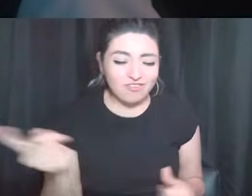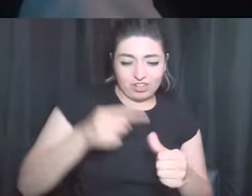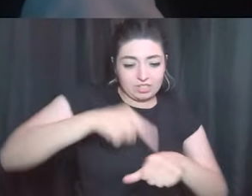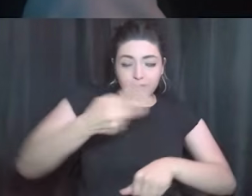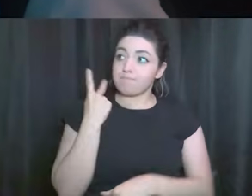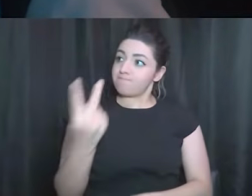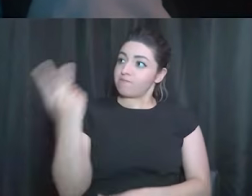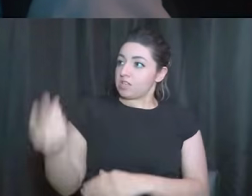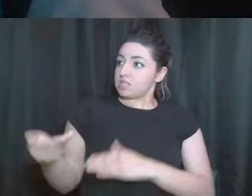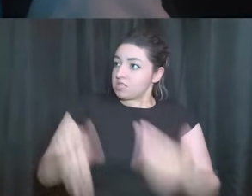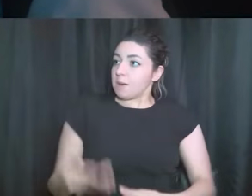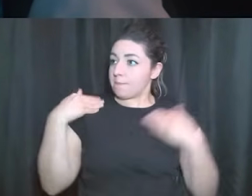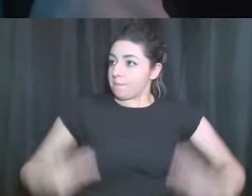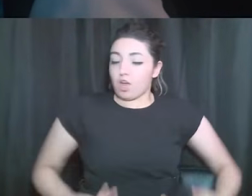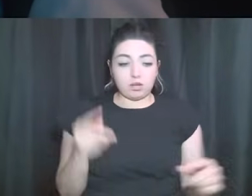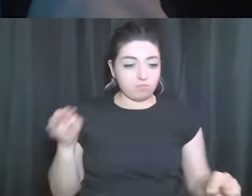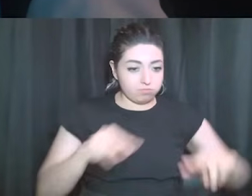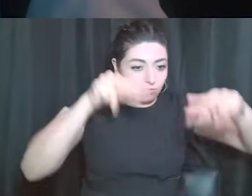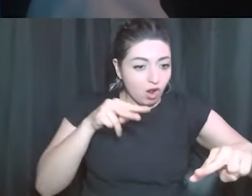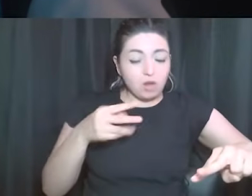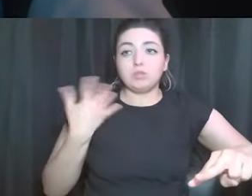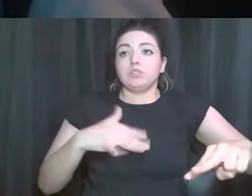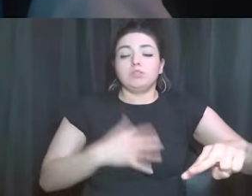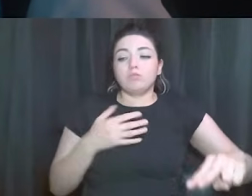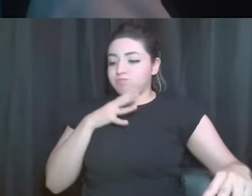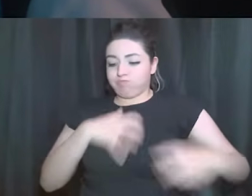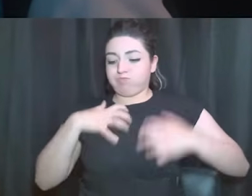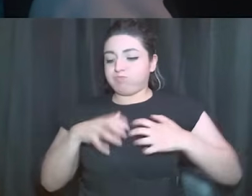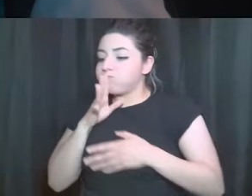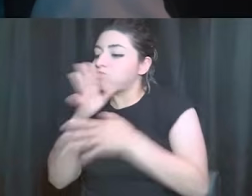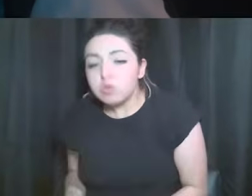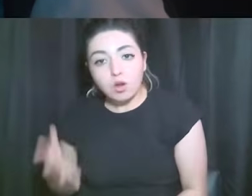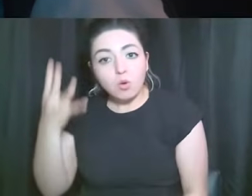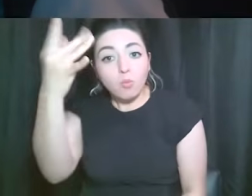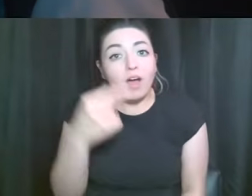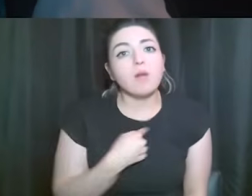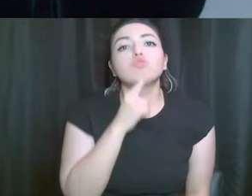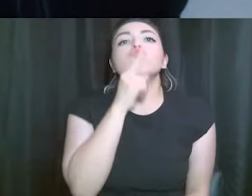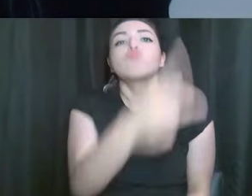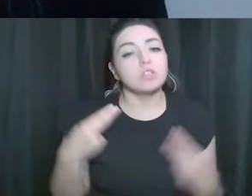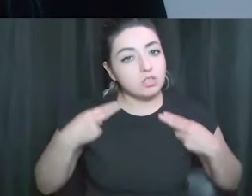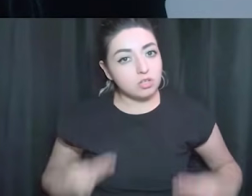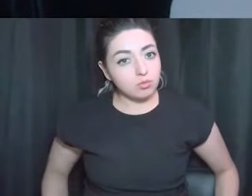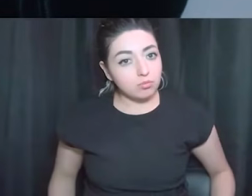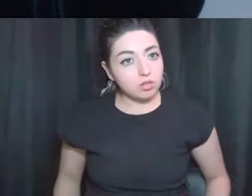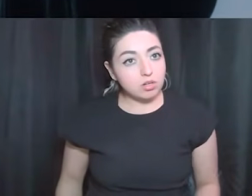You wanna know what I did the first time I saw a dead body out in the field? I puked my guts out on the side of the crime scene because I'm a fucking person.